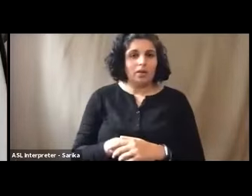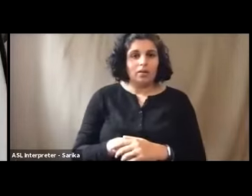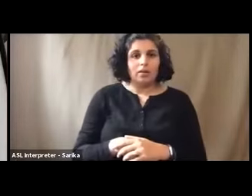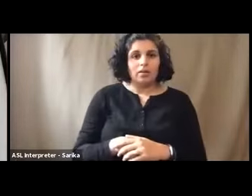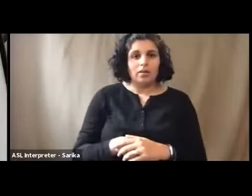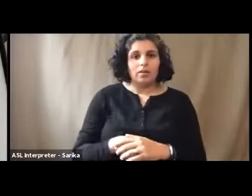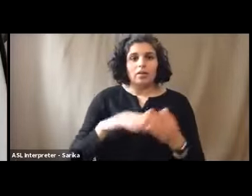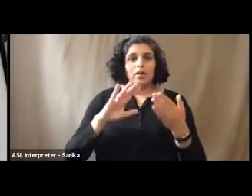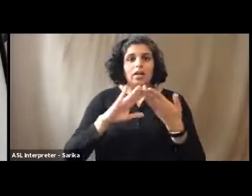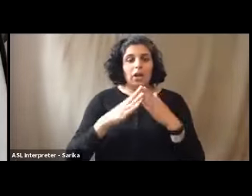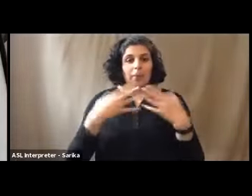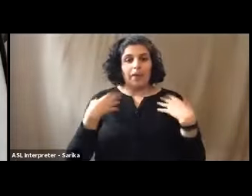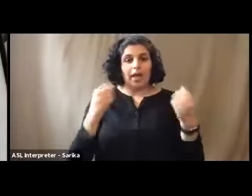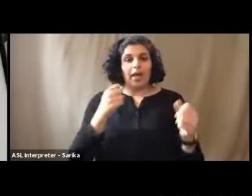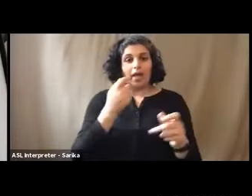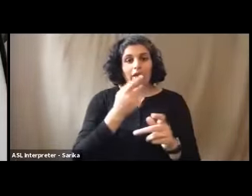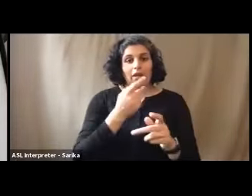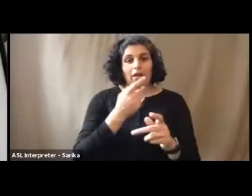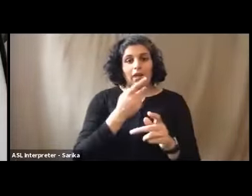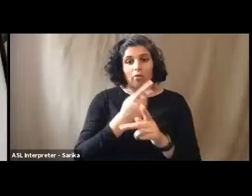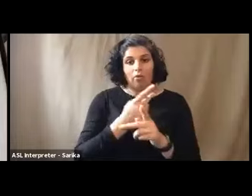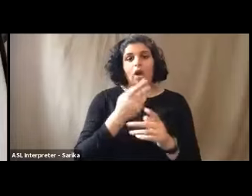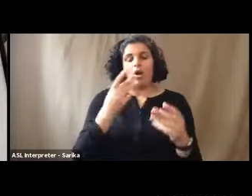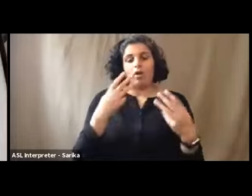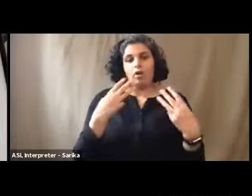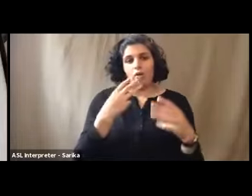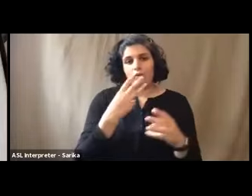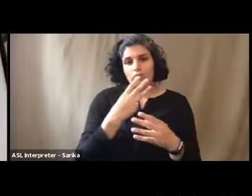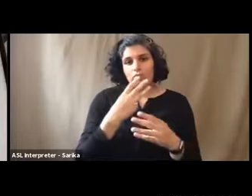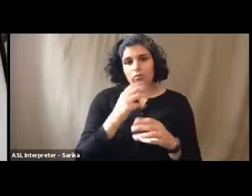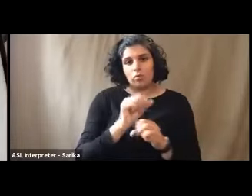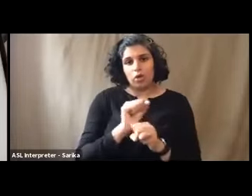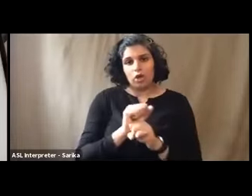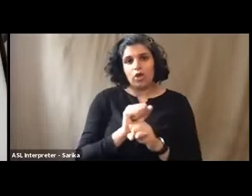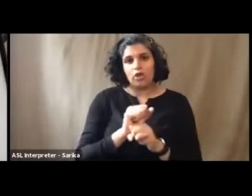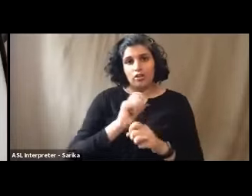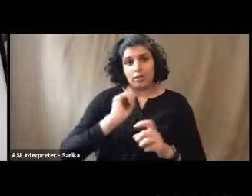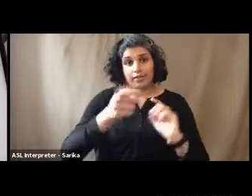free sanitizers and masks, disposable masks.